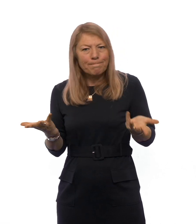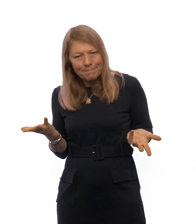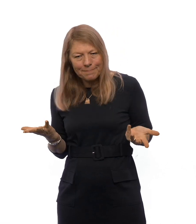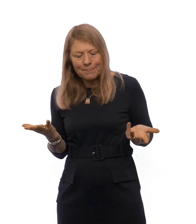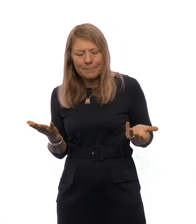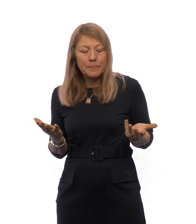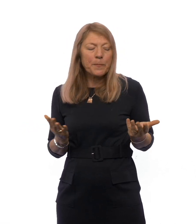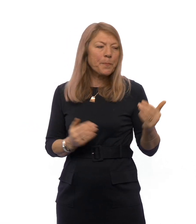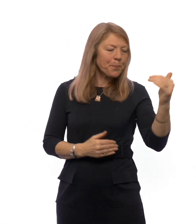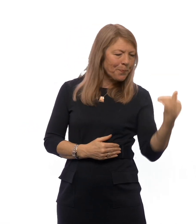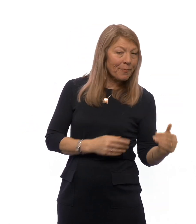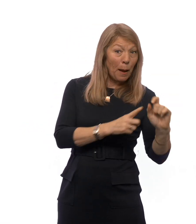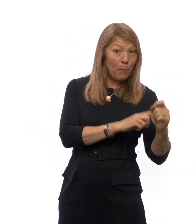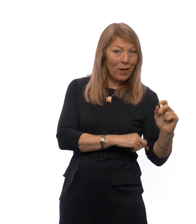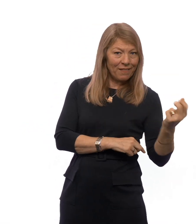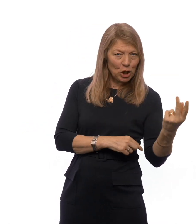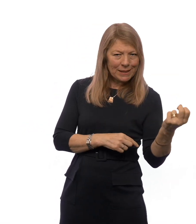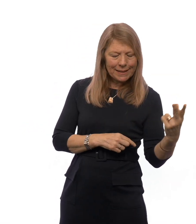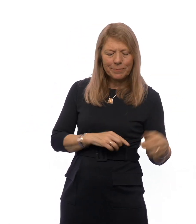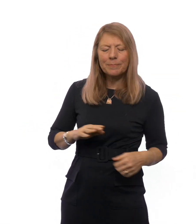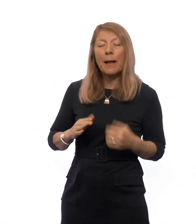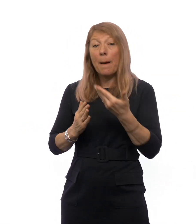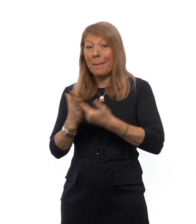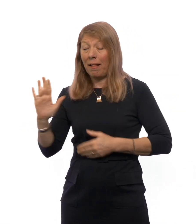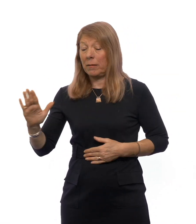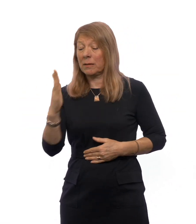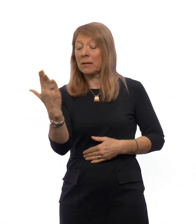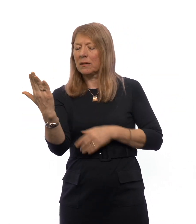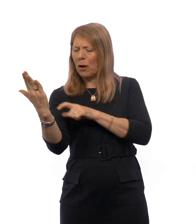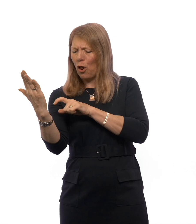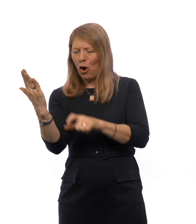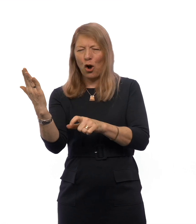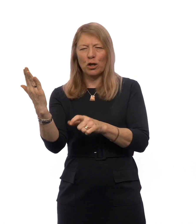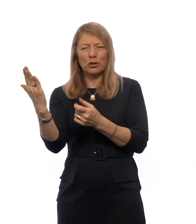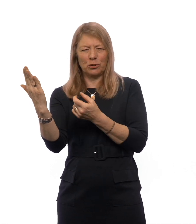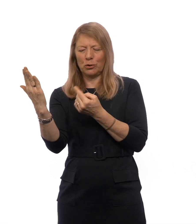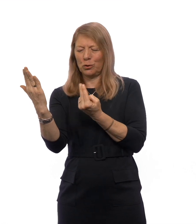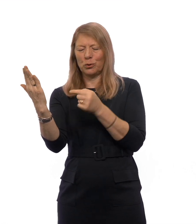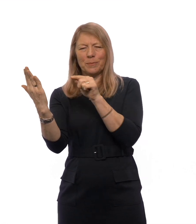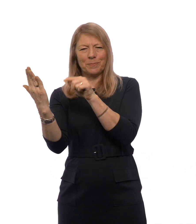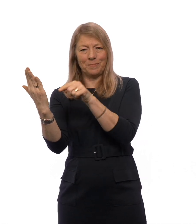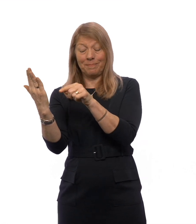13. Clause 2 of the Bill mentions that DfC must ensure the availability